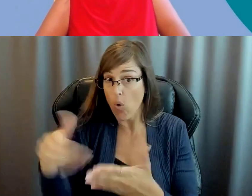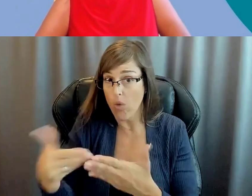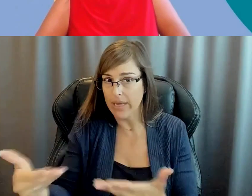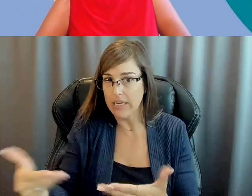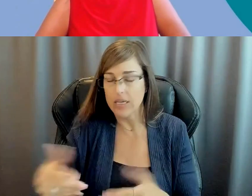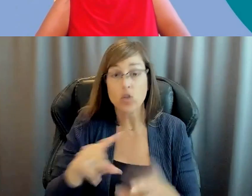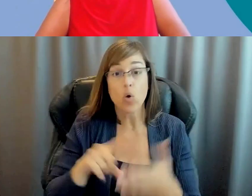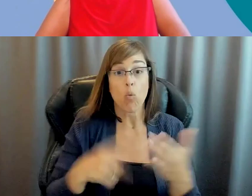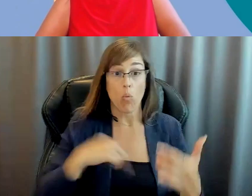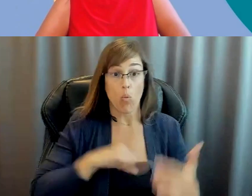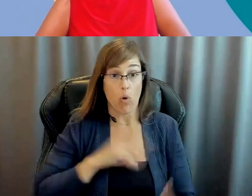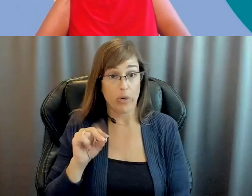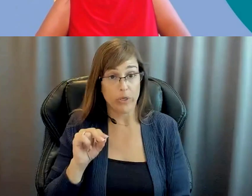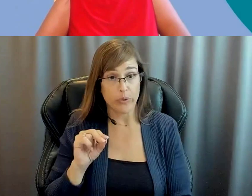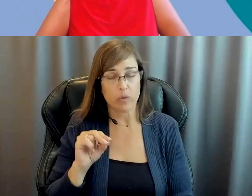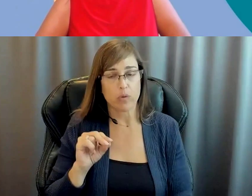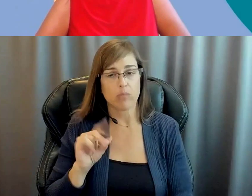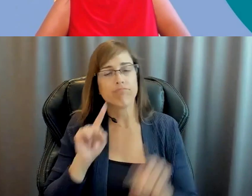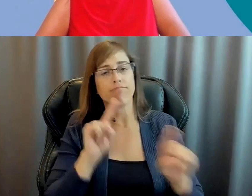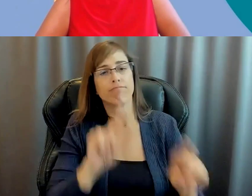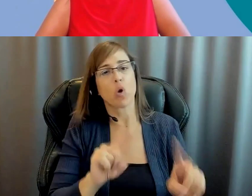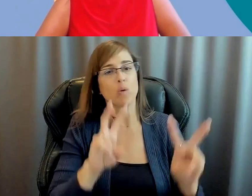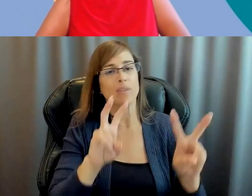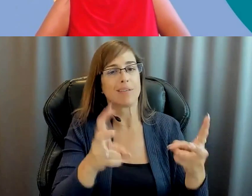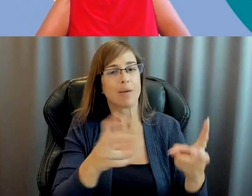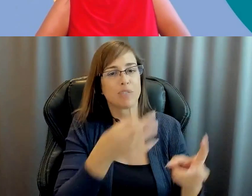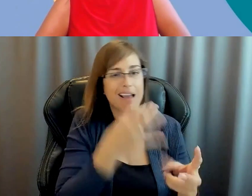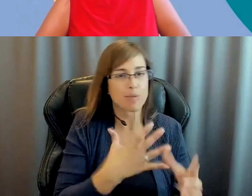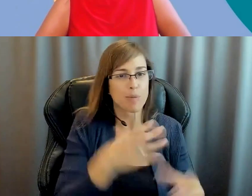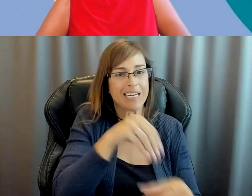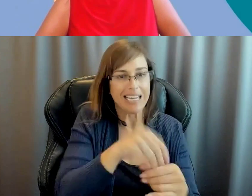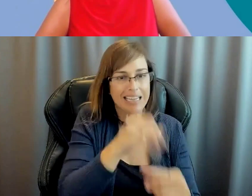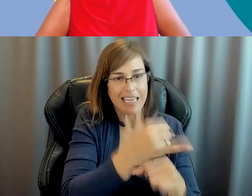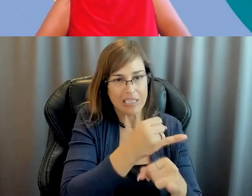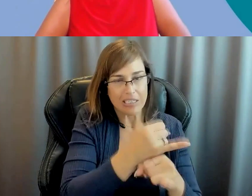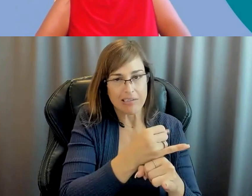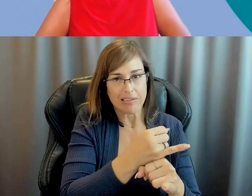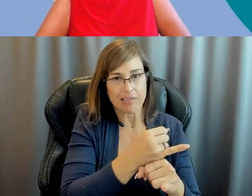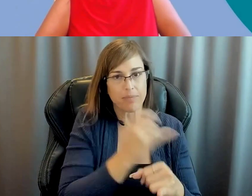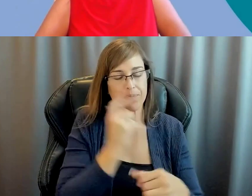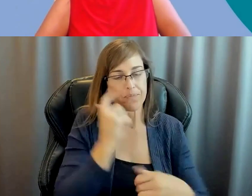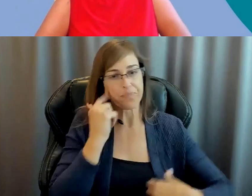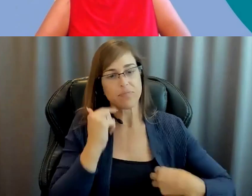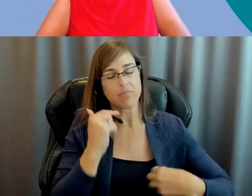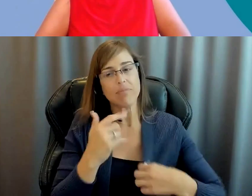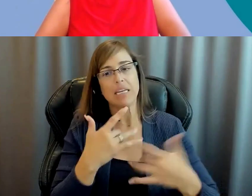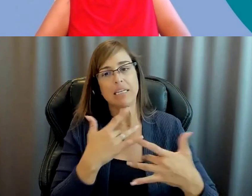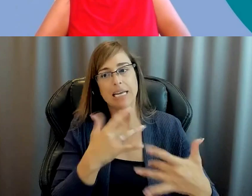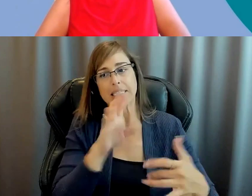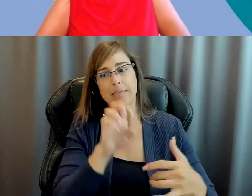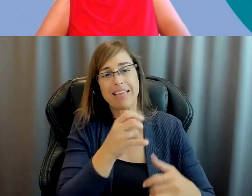is we'll go to a subject-matter expert at the institute ..it usually extends to that under the grant .. . and ask them the question,